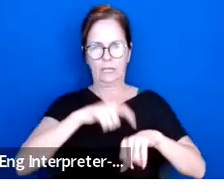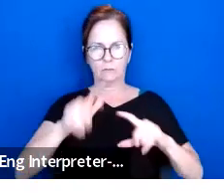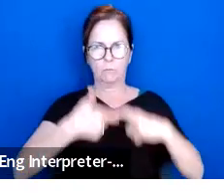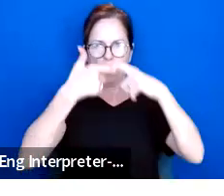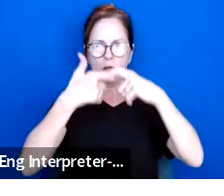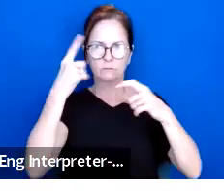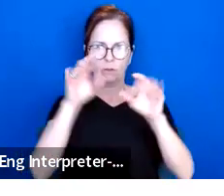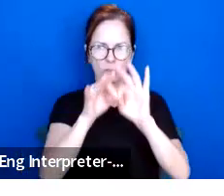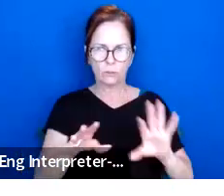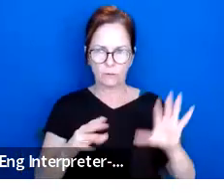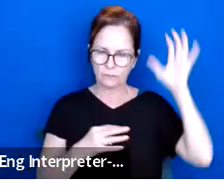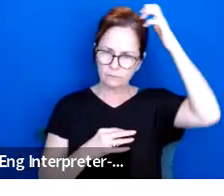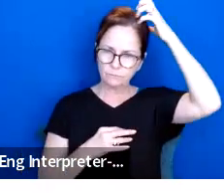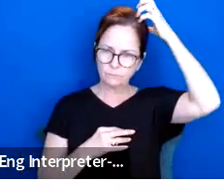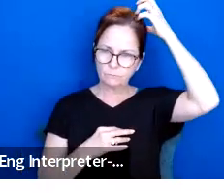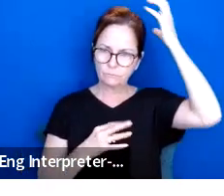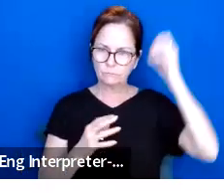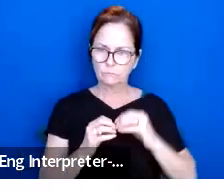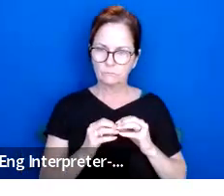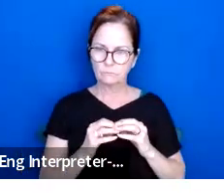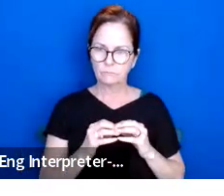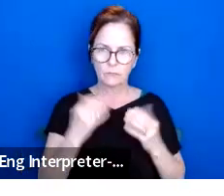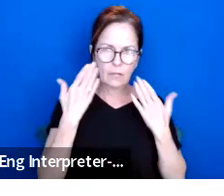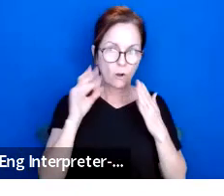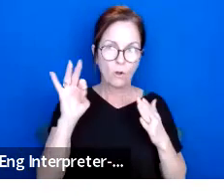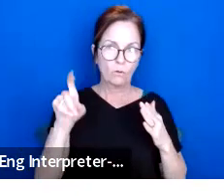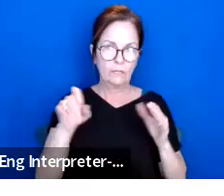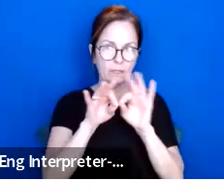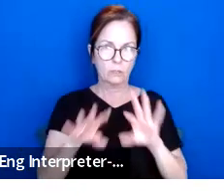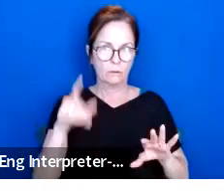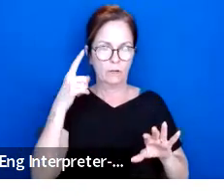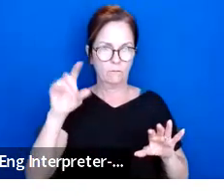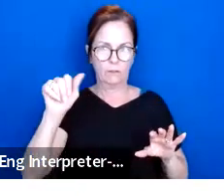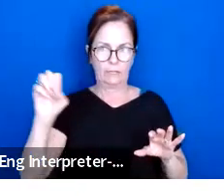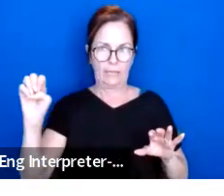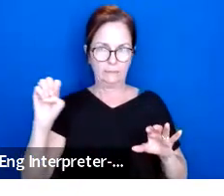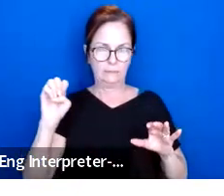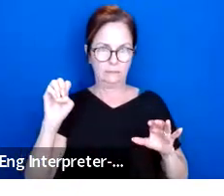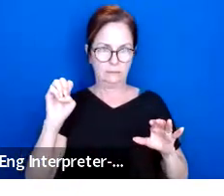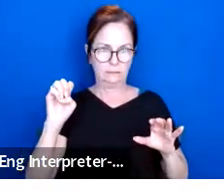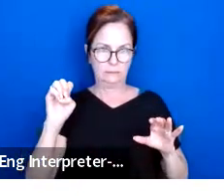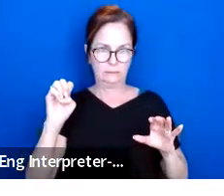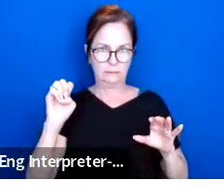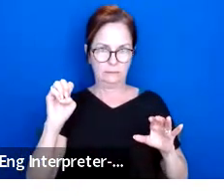Cause I think, well, I don't know that we need the interpretation for these parts. Hmm. Do you want me to stop recording?